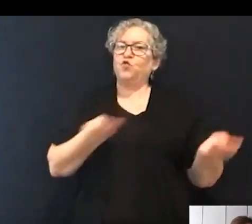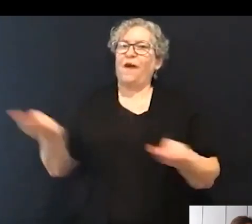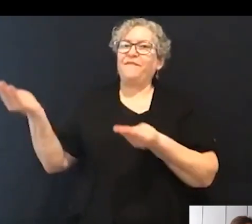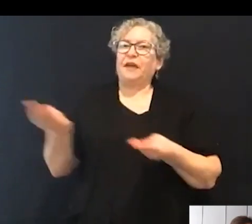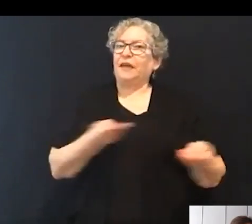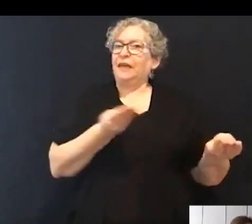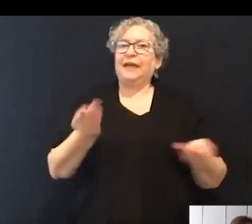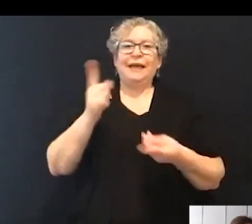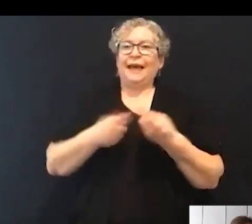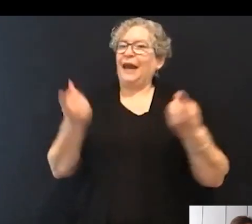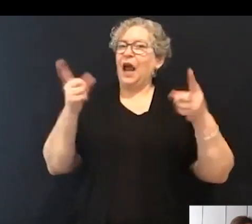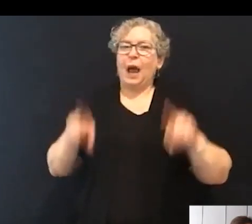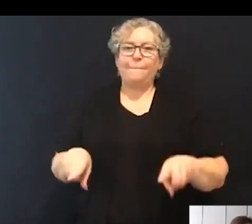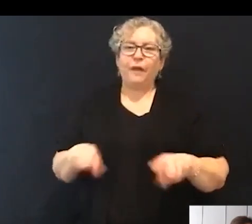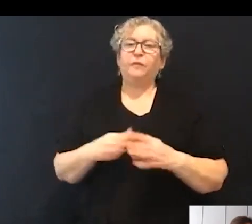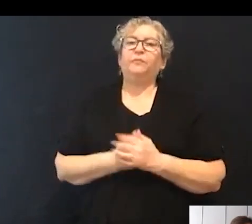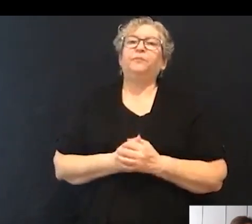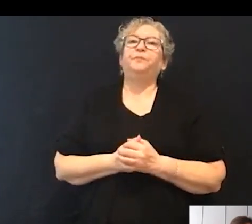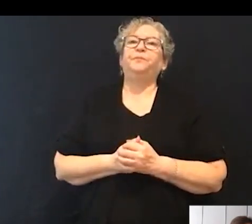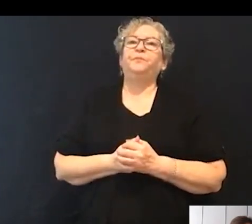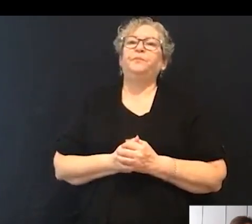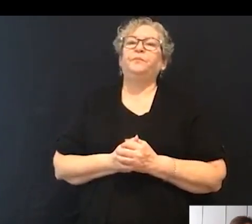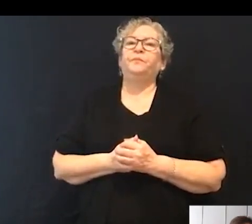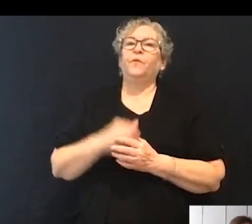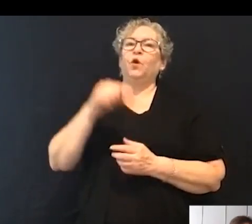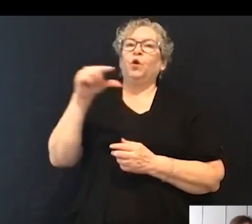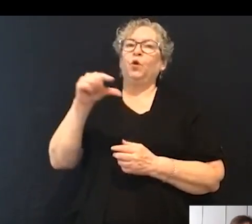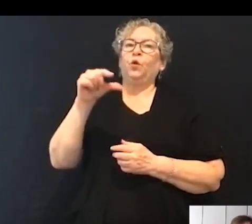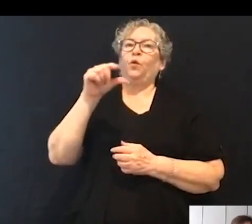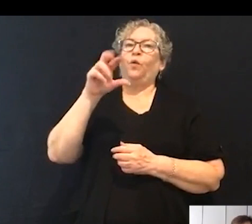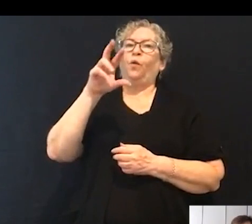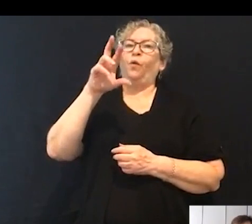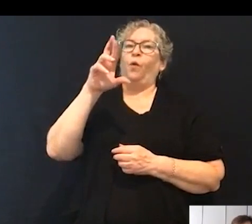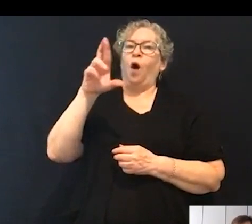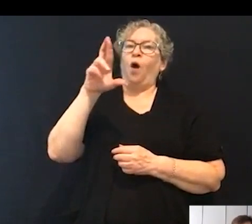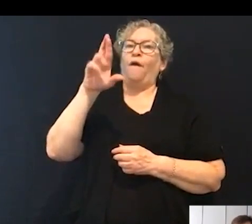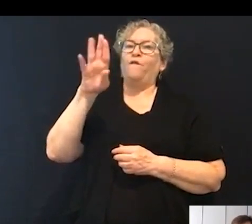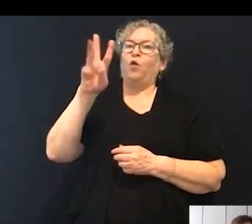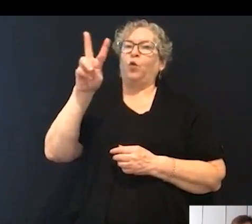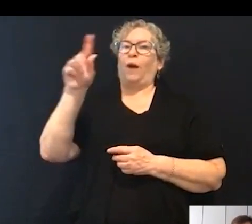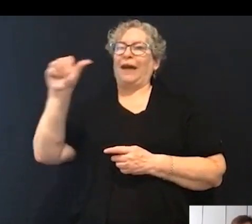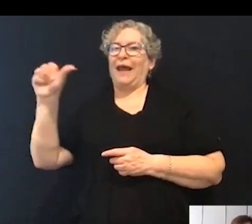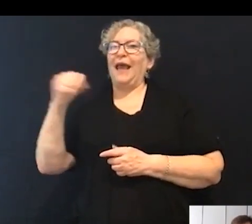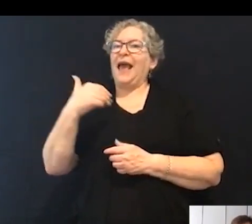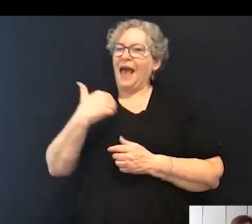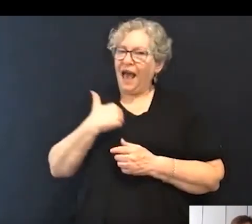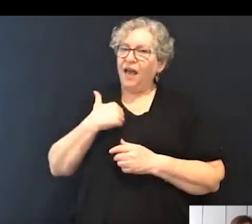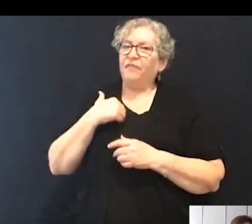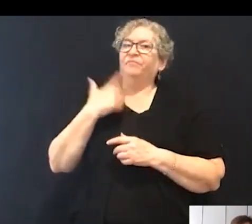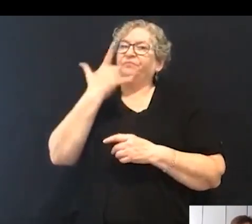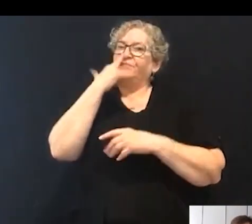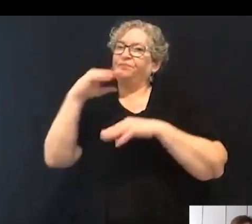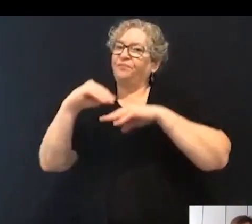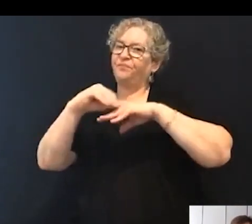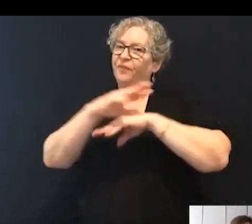commence. QR421a here has the effect that it patches